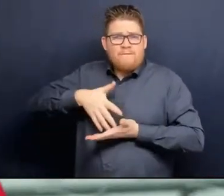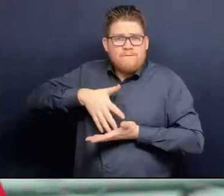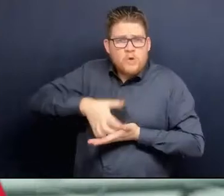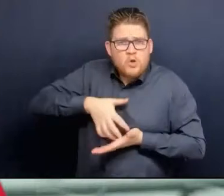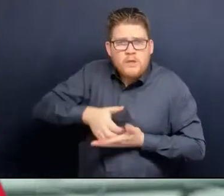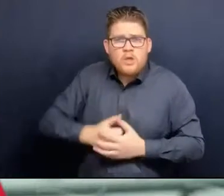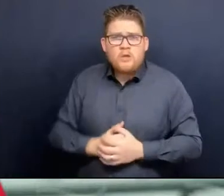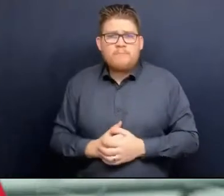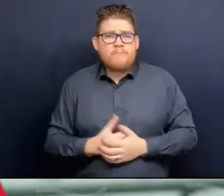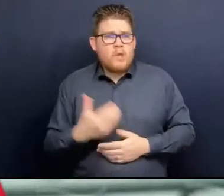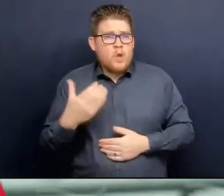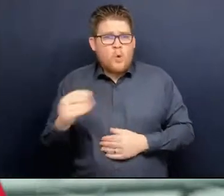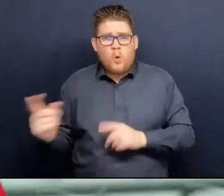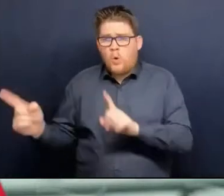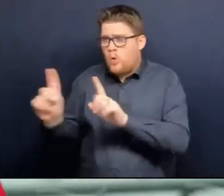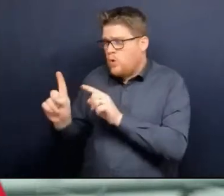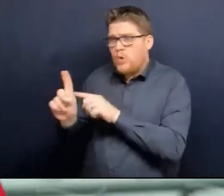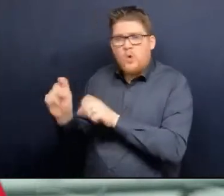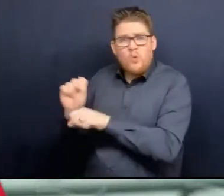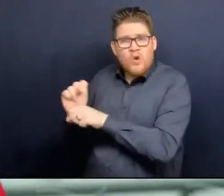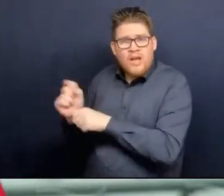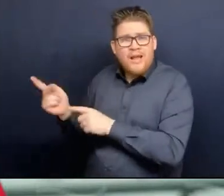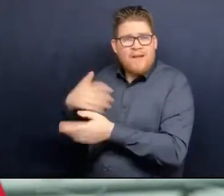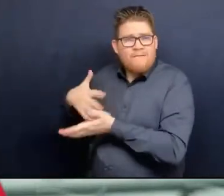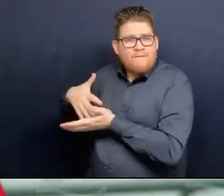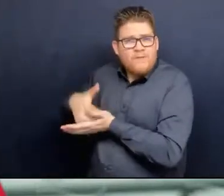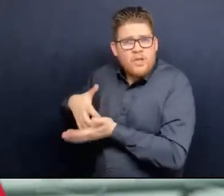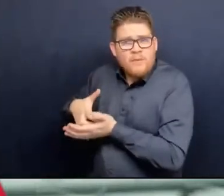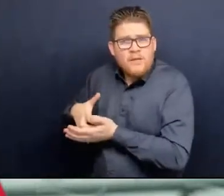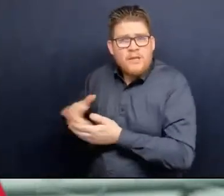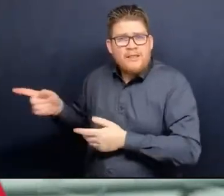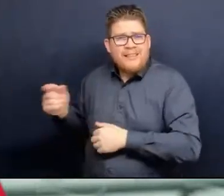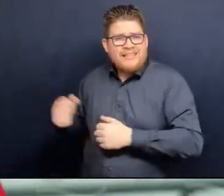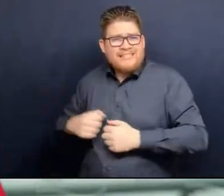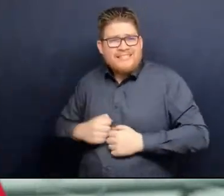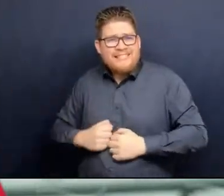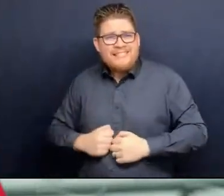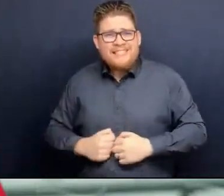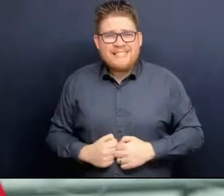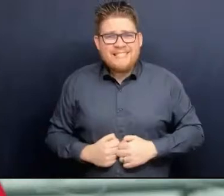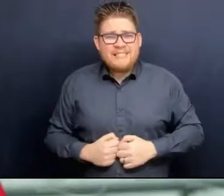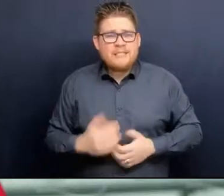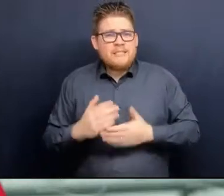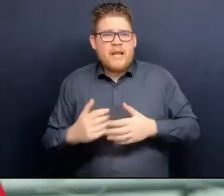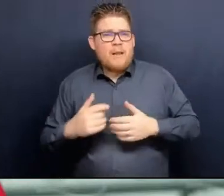want to spend time with where we know the vaccines don't work as well. Their immune systems